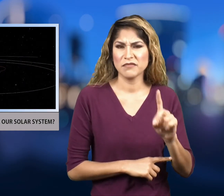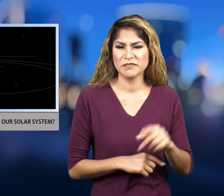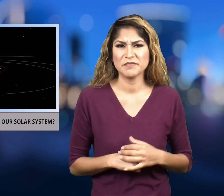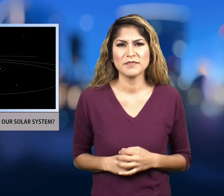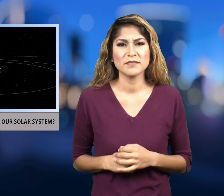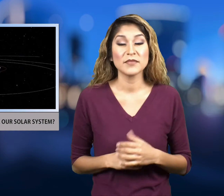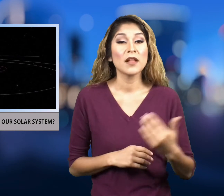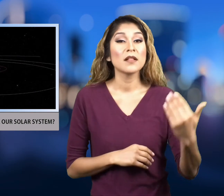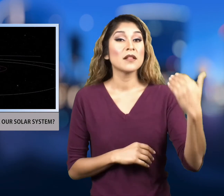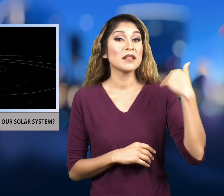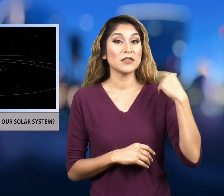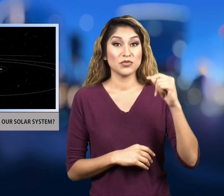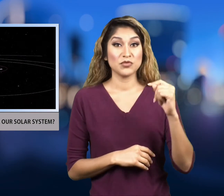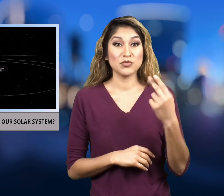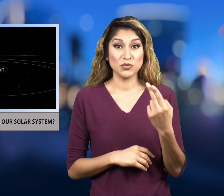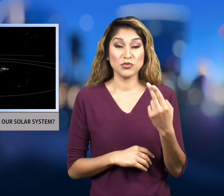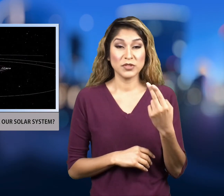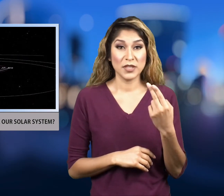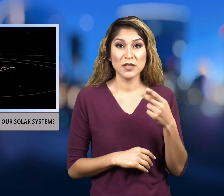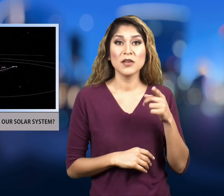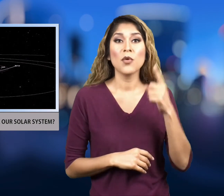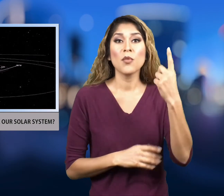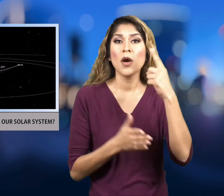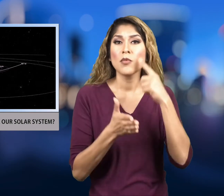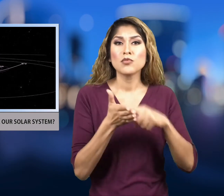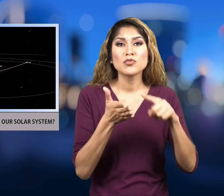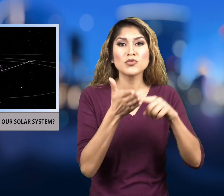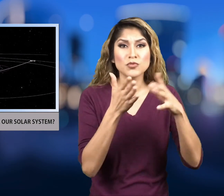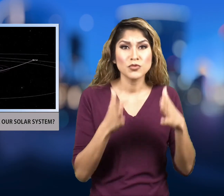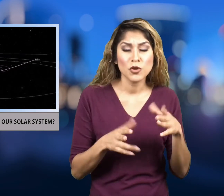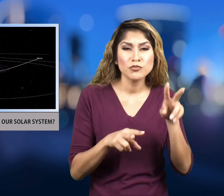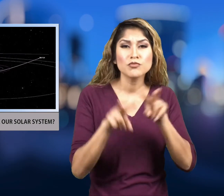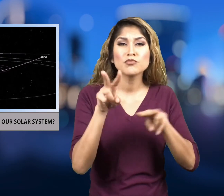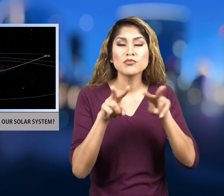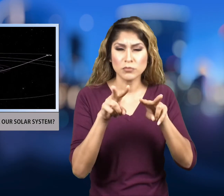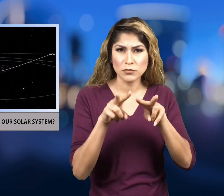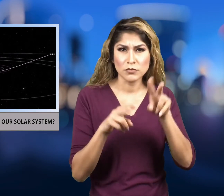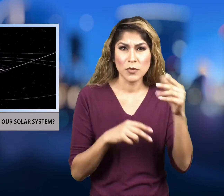Last Friday this mystery rock was first seen by a